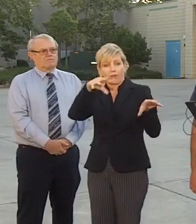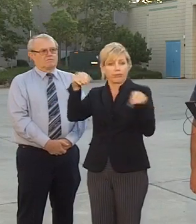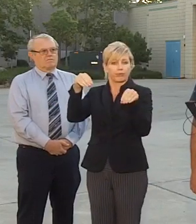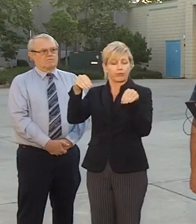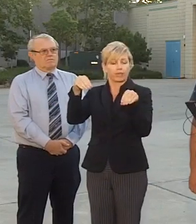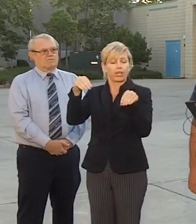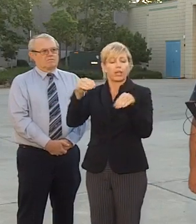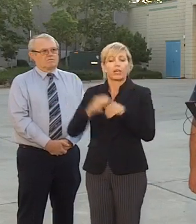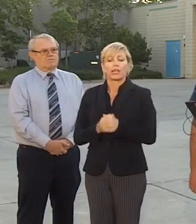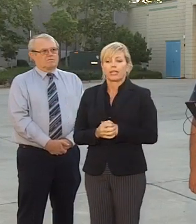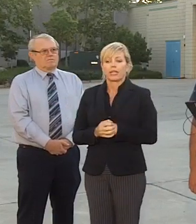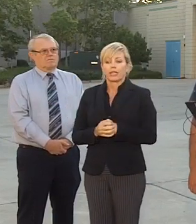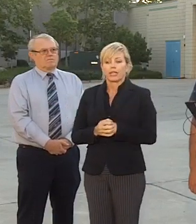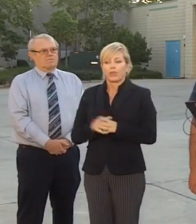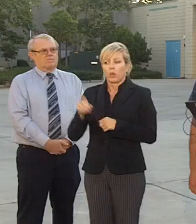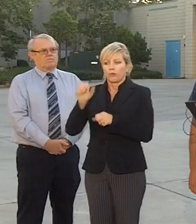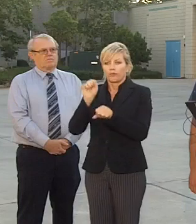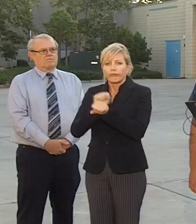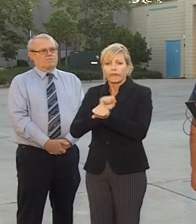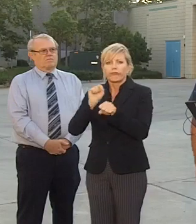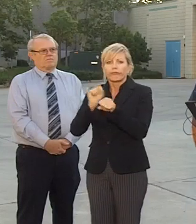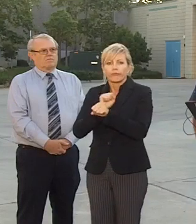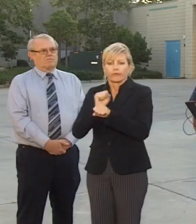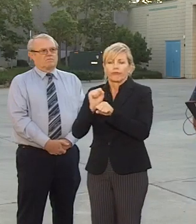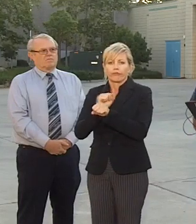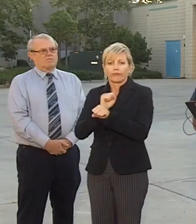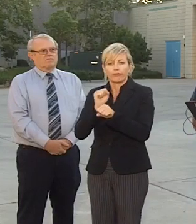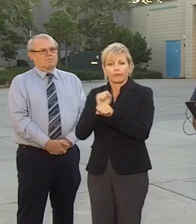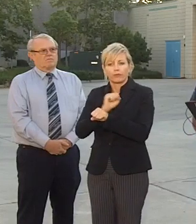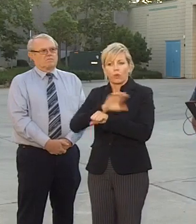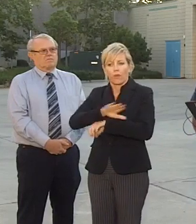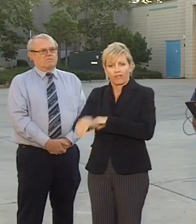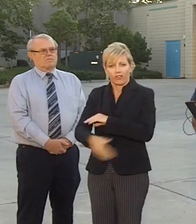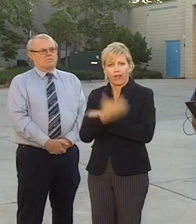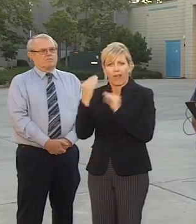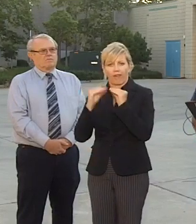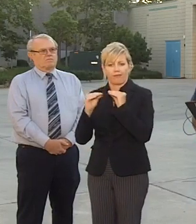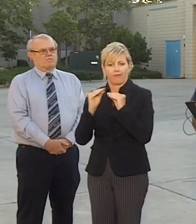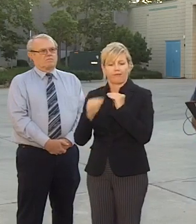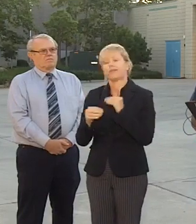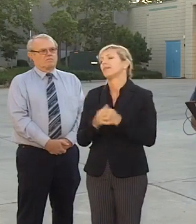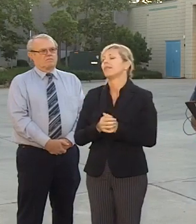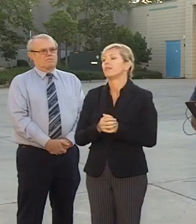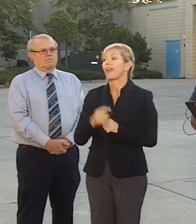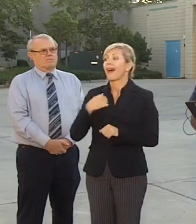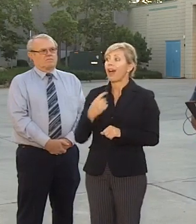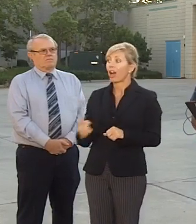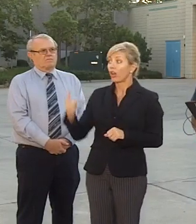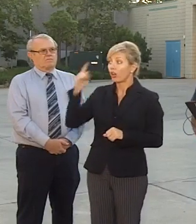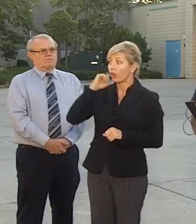had been doing the repairs through the city of Carlsbad but there's a lot of concern in terms of